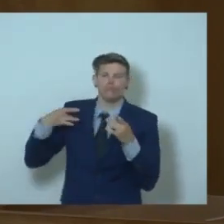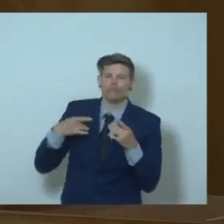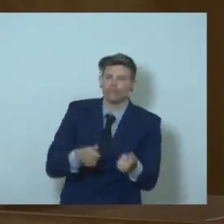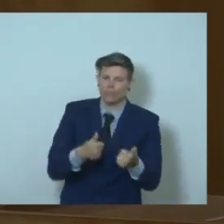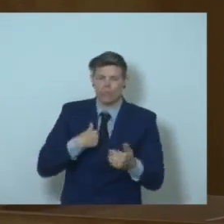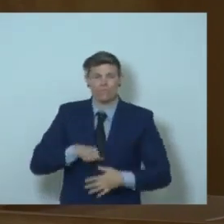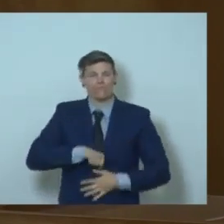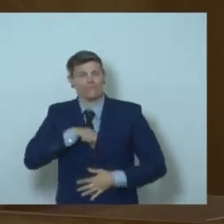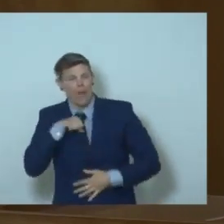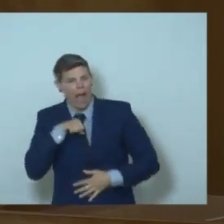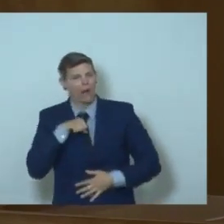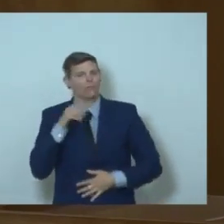THAT SYSTEM IS WORKING GREAT.